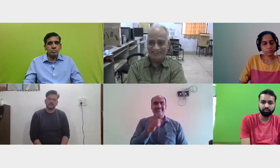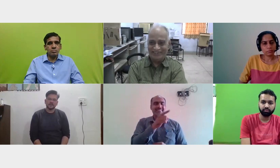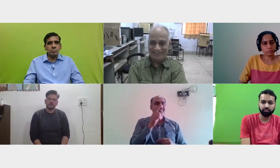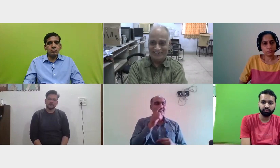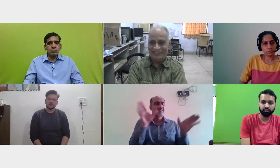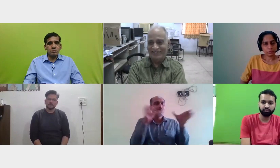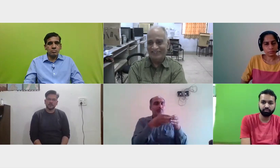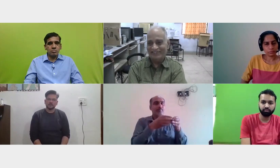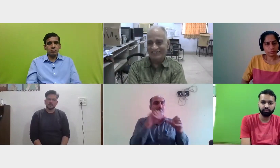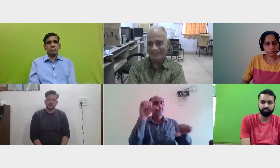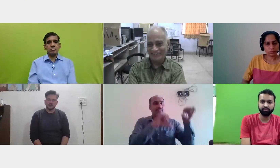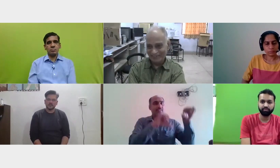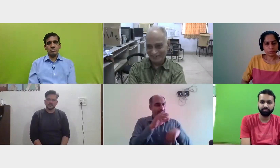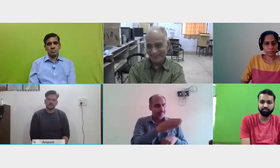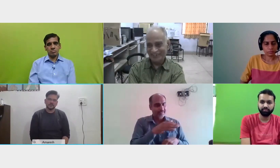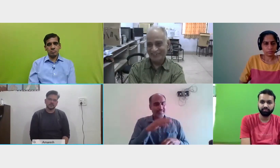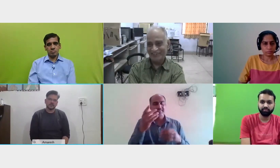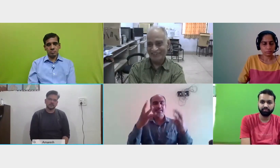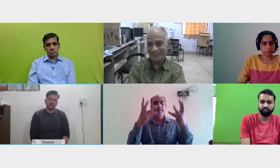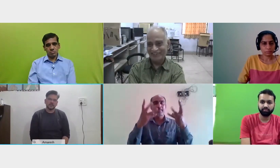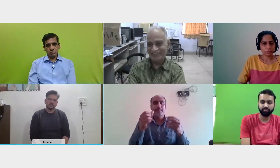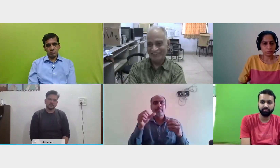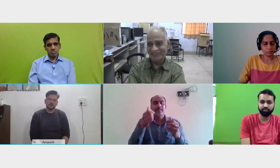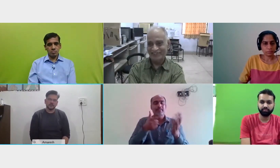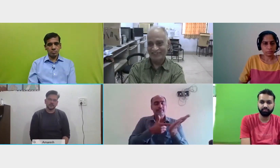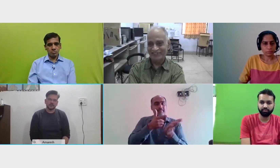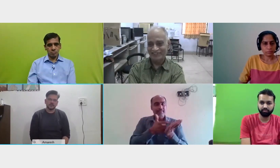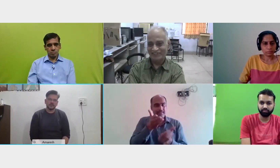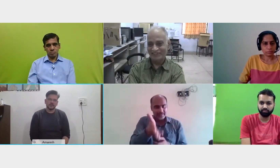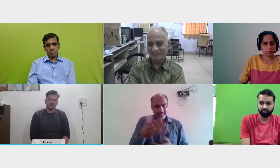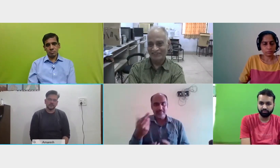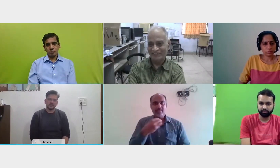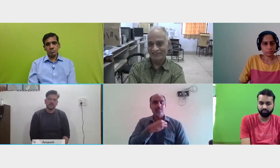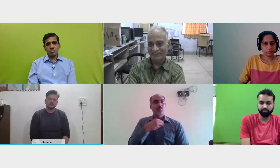very few people who are really experts you know like we had dr Gopalakrishnan sir and